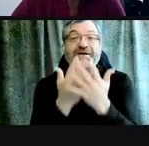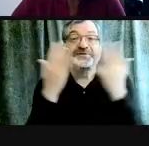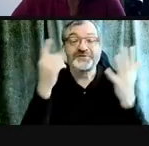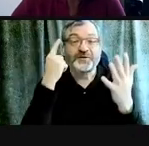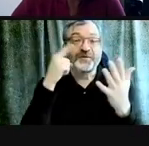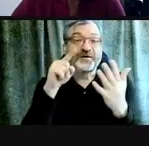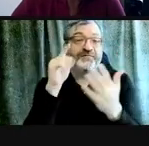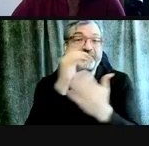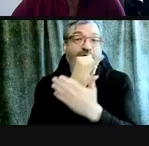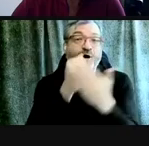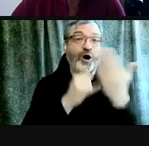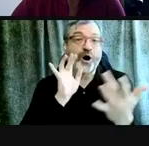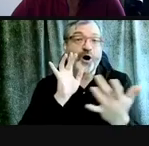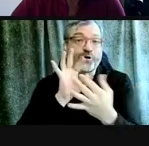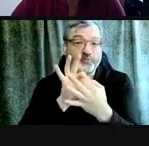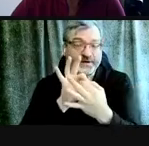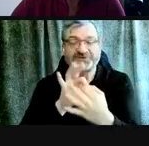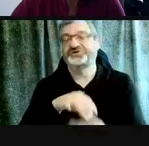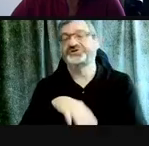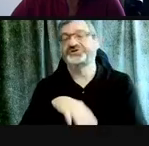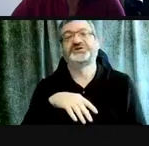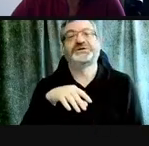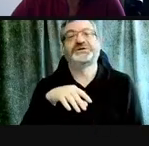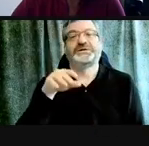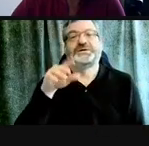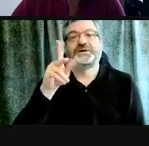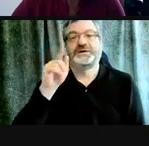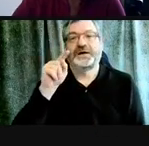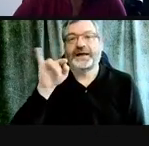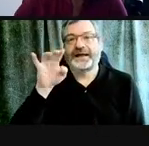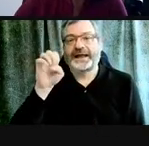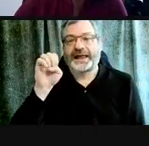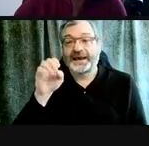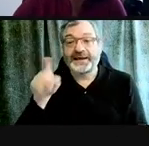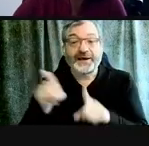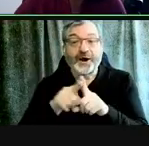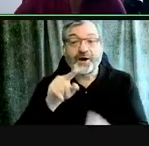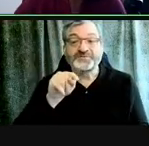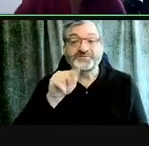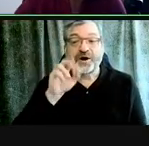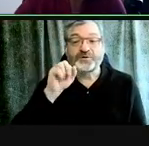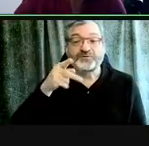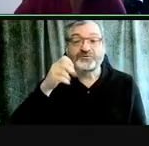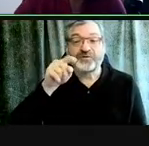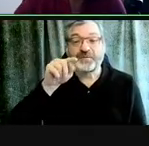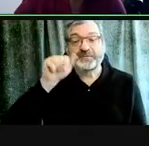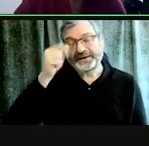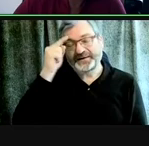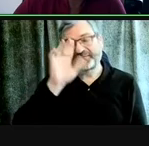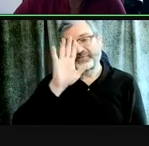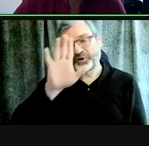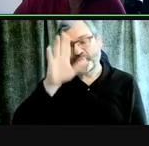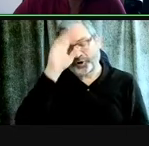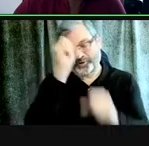Katie Samson also Trapeta for this incredible visionary project and thank you all for participating today.